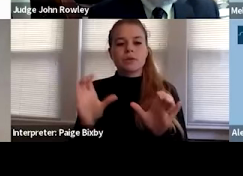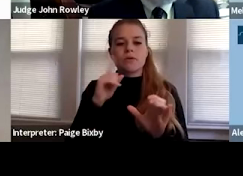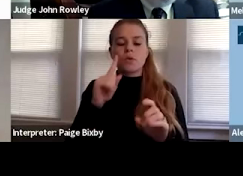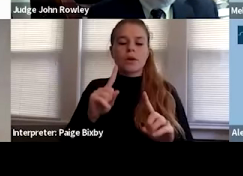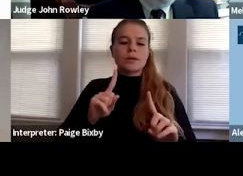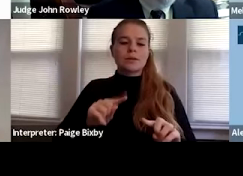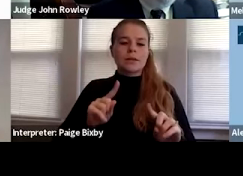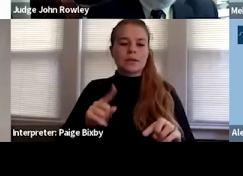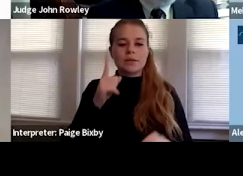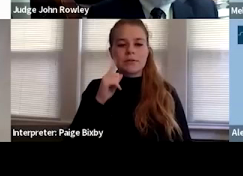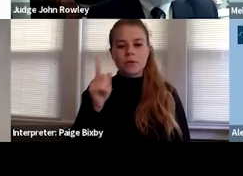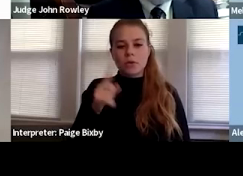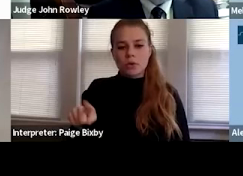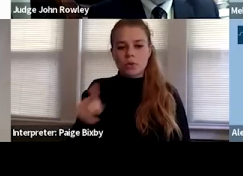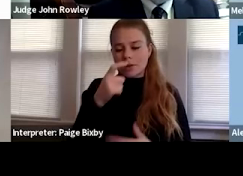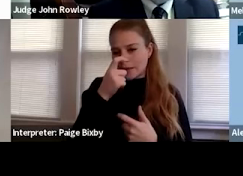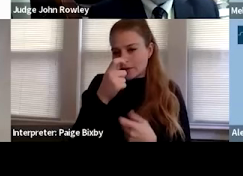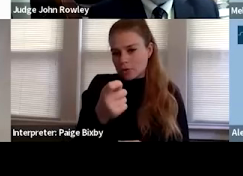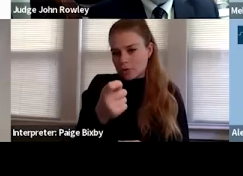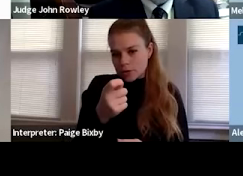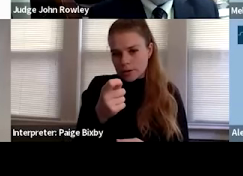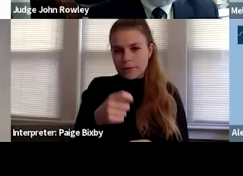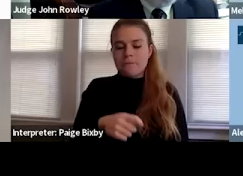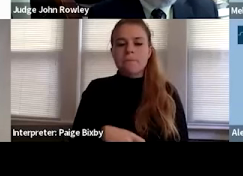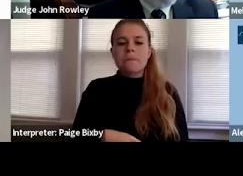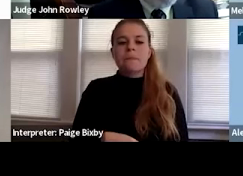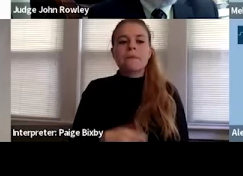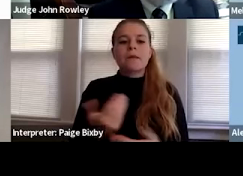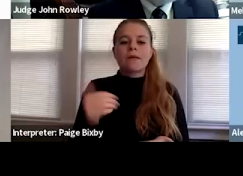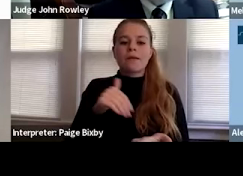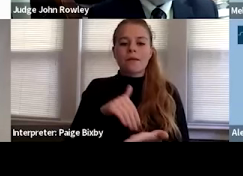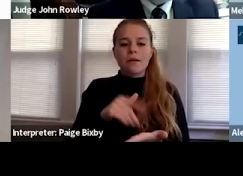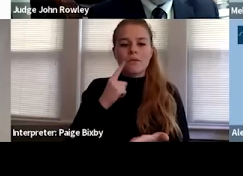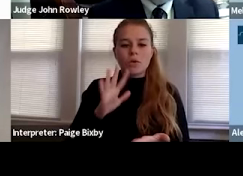for those of you interested and, once again, for your personal use.